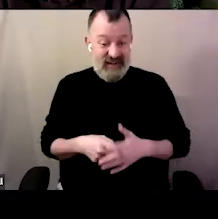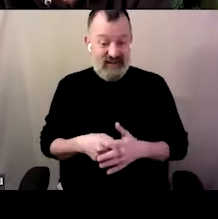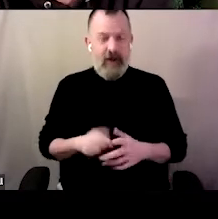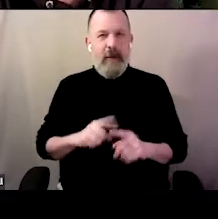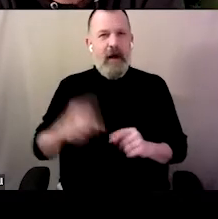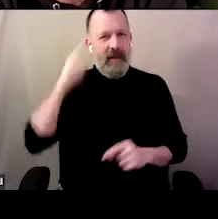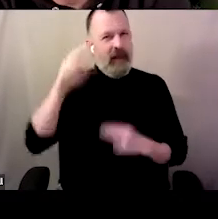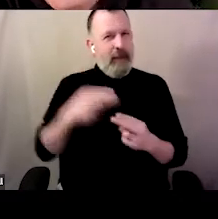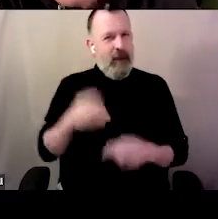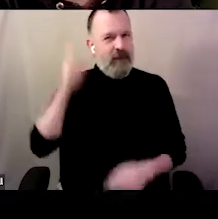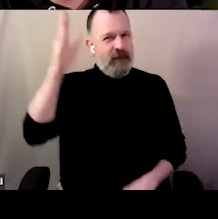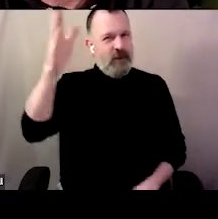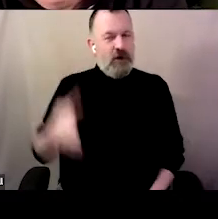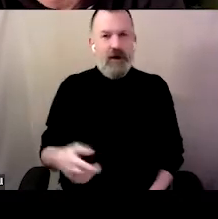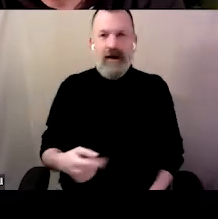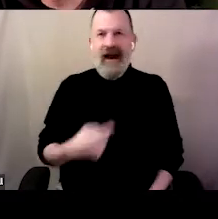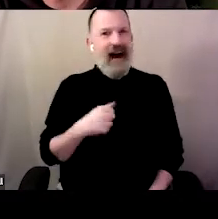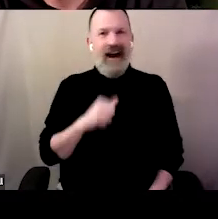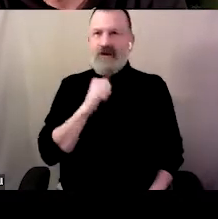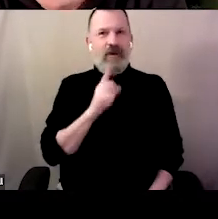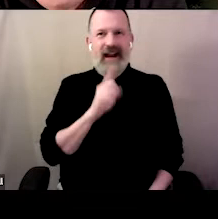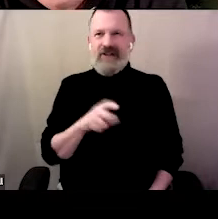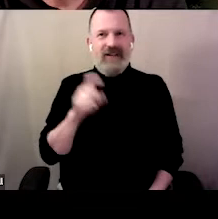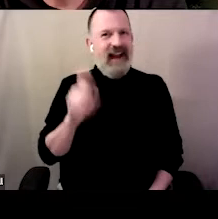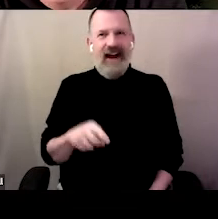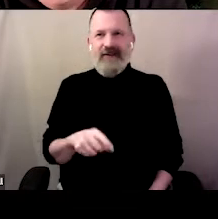CalebBarlow: I don't actually have to attack the bank